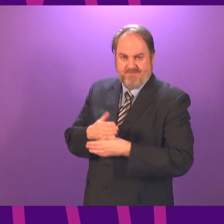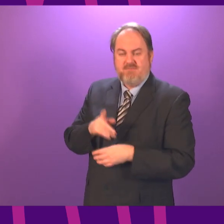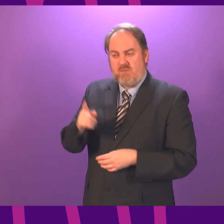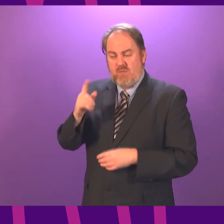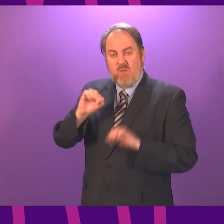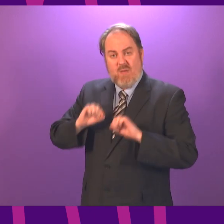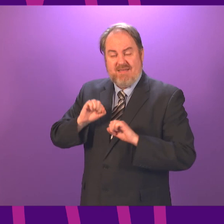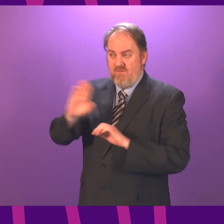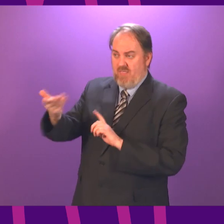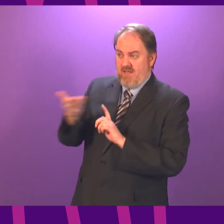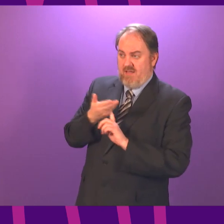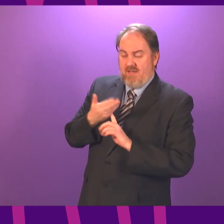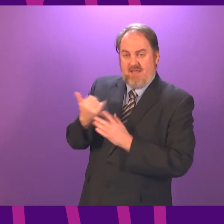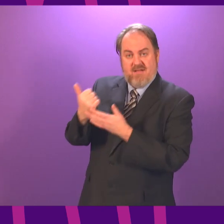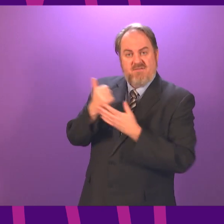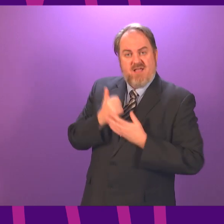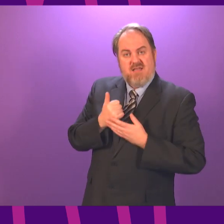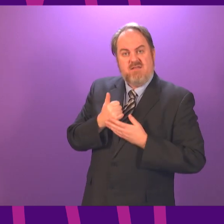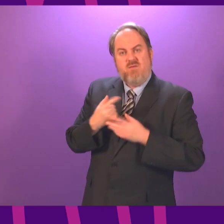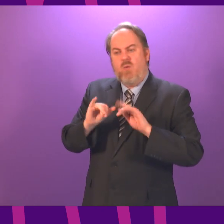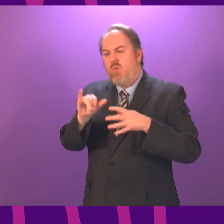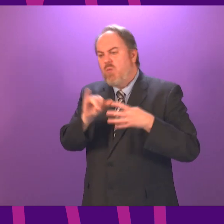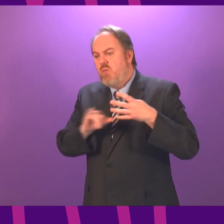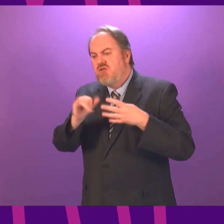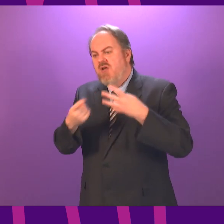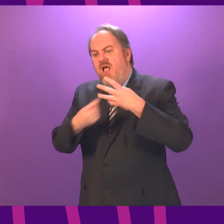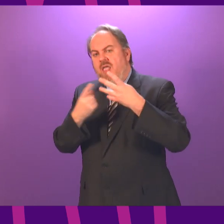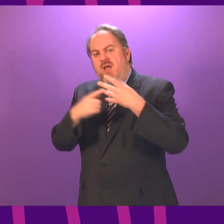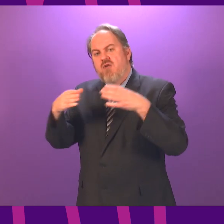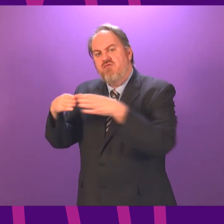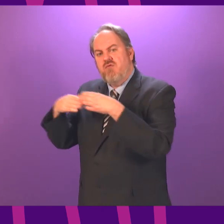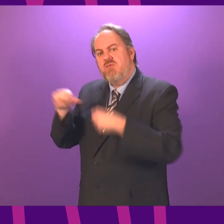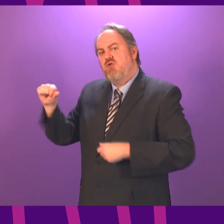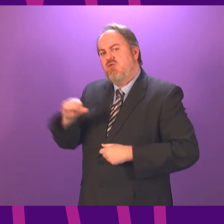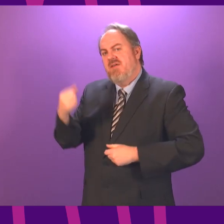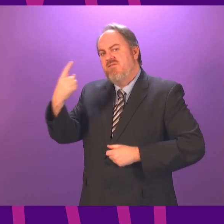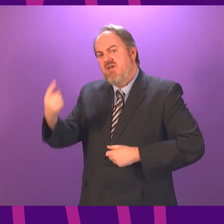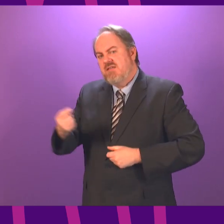priority for the rest of the population. It is absolutely the case that there may be a